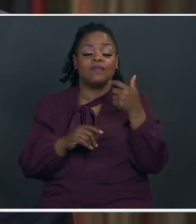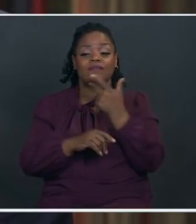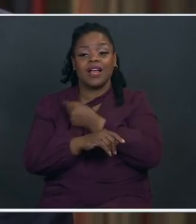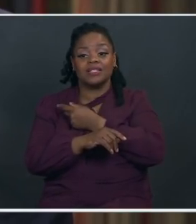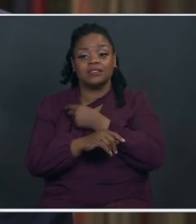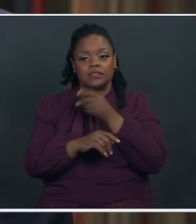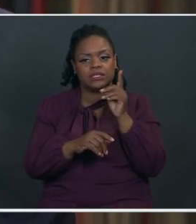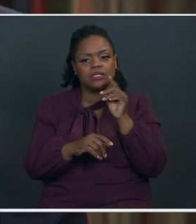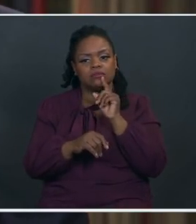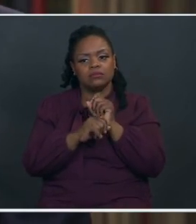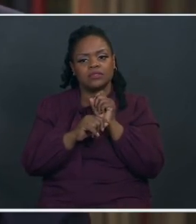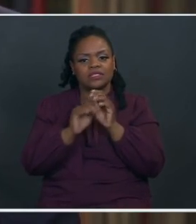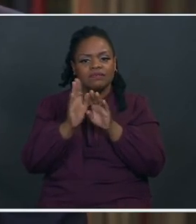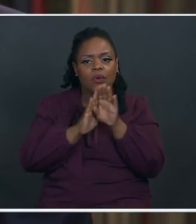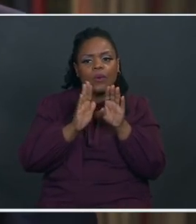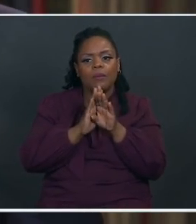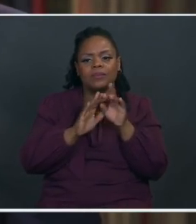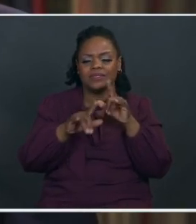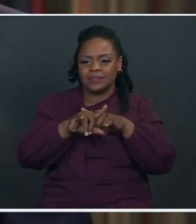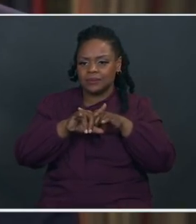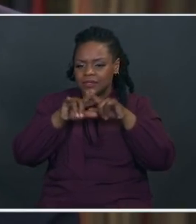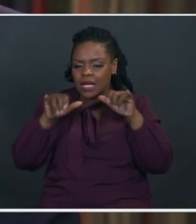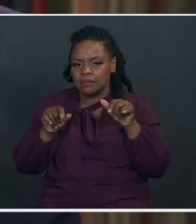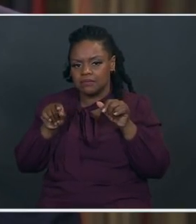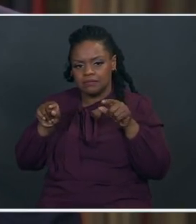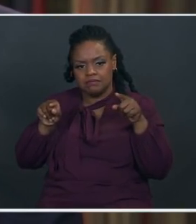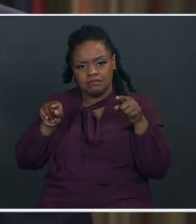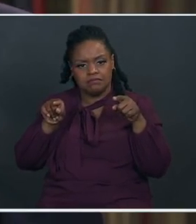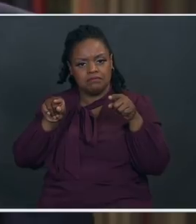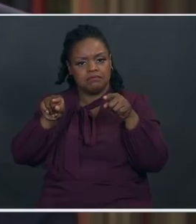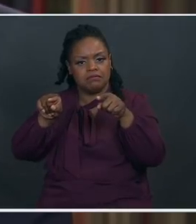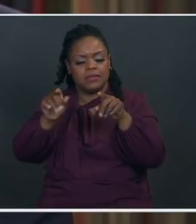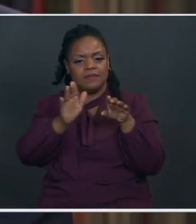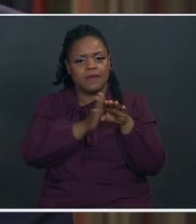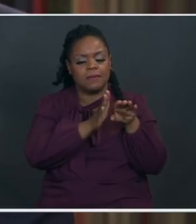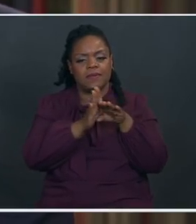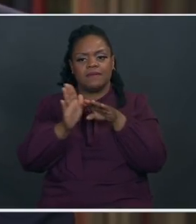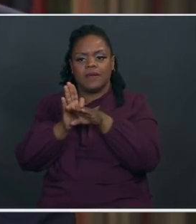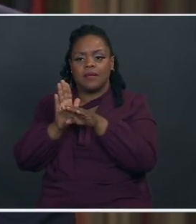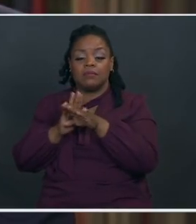There are other manufacturers that are not pursuing their own vaccine.